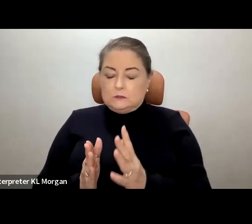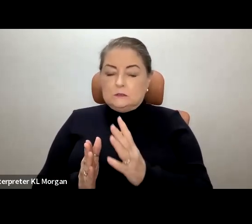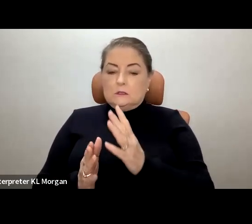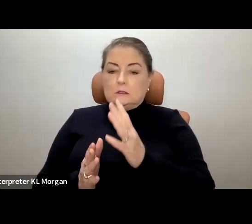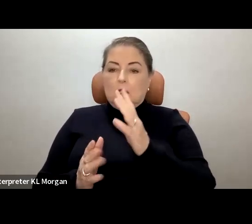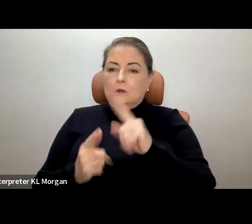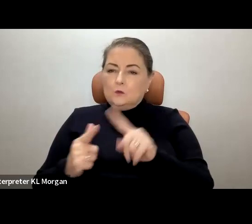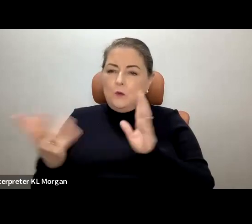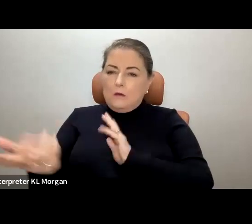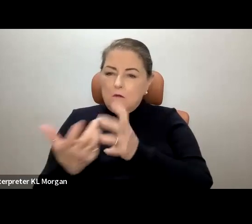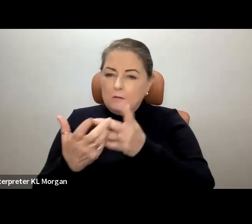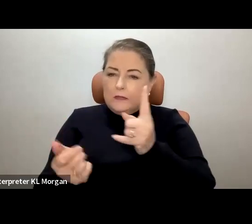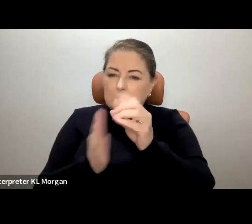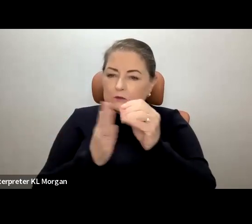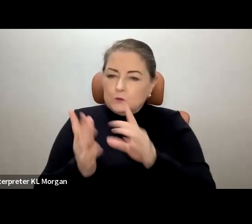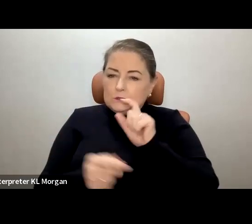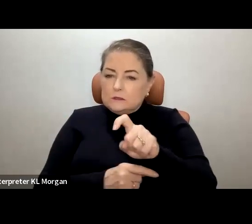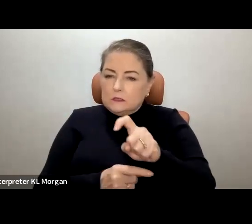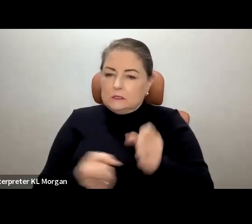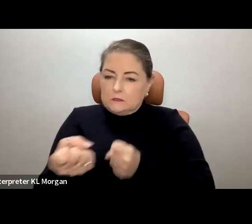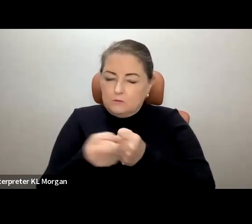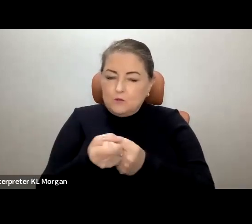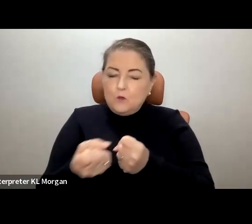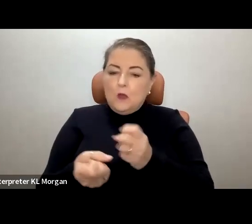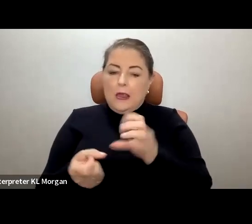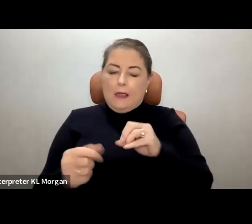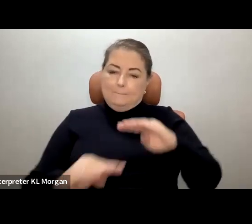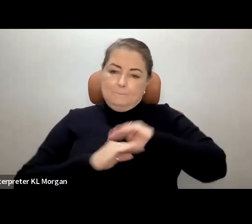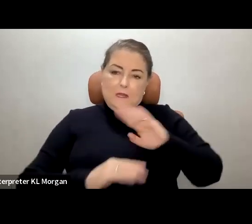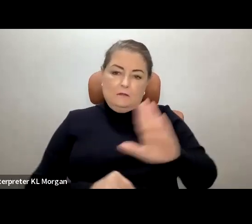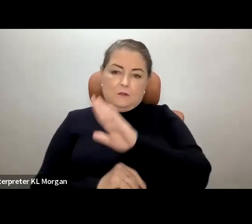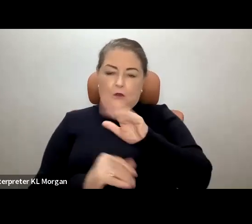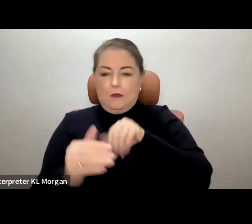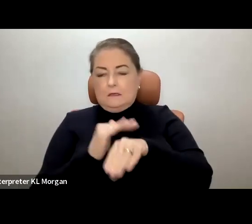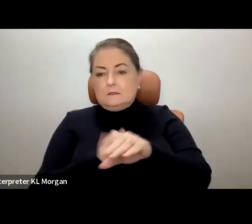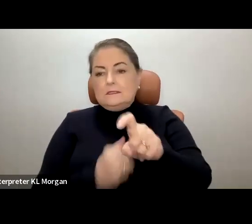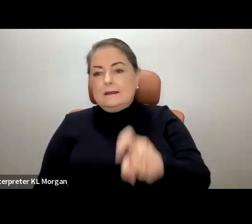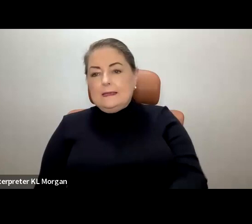accommodate a student support a student and meet their access.